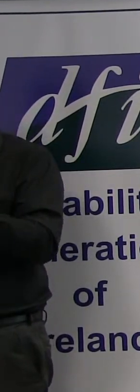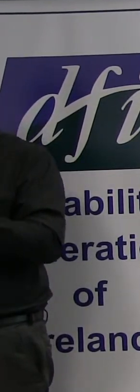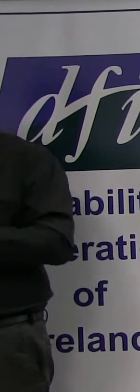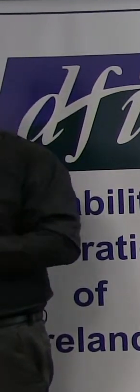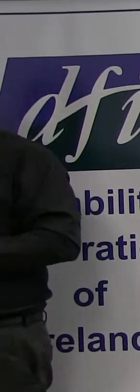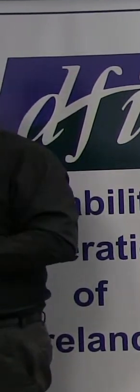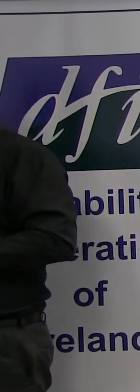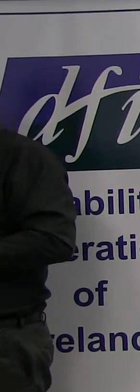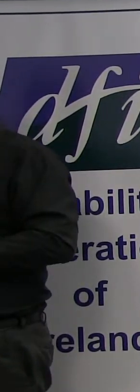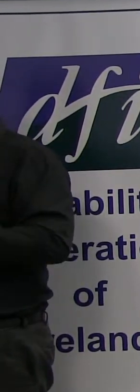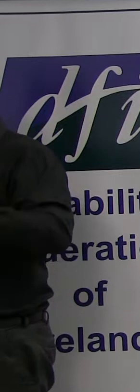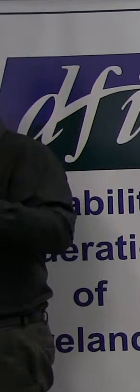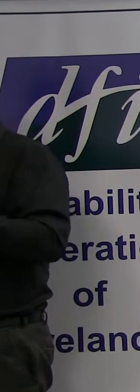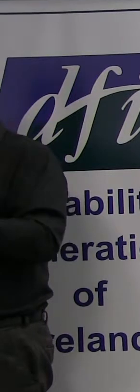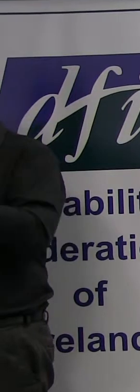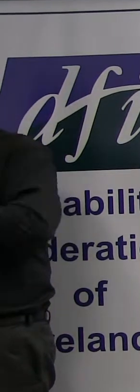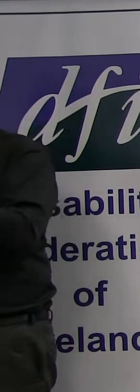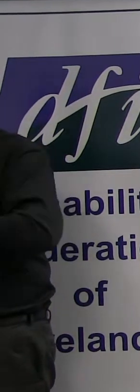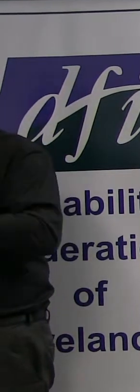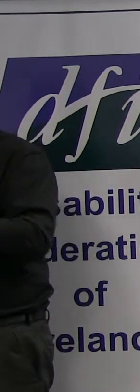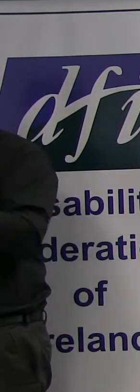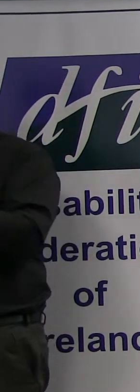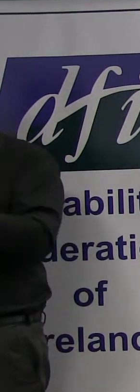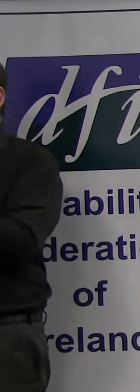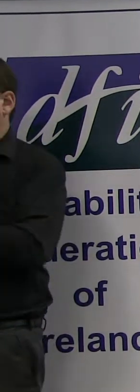quickly and we wanted I don't want to register anyone unless I'm absolutely